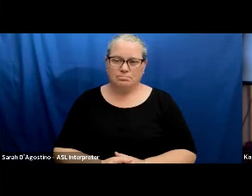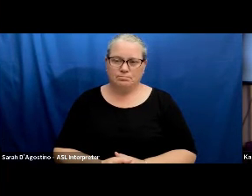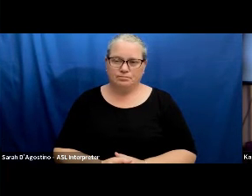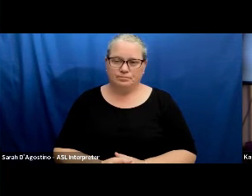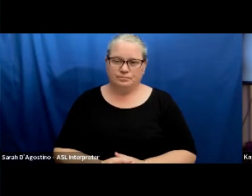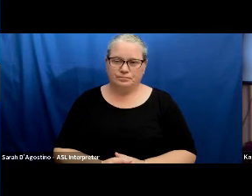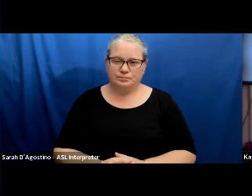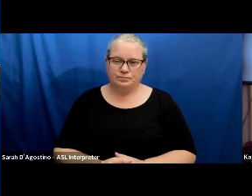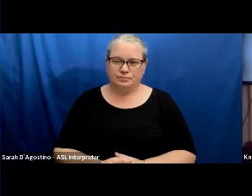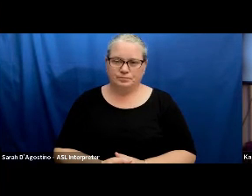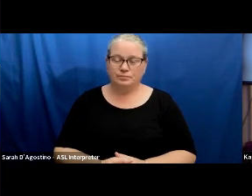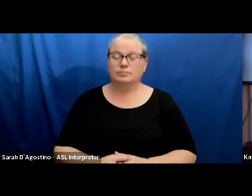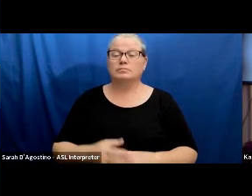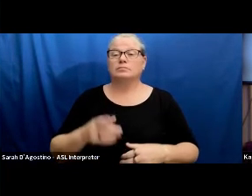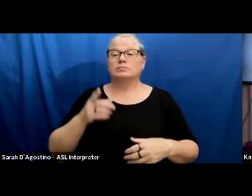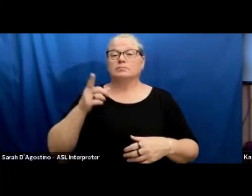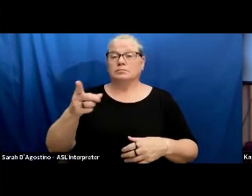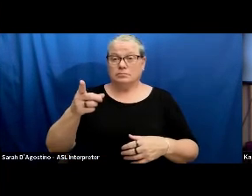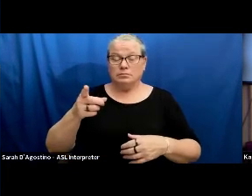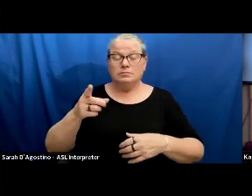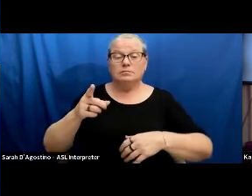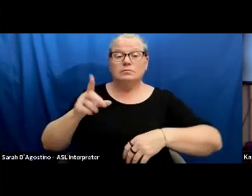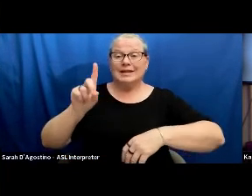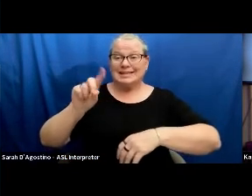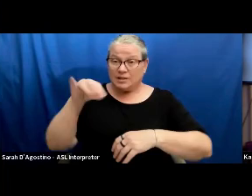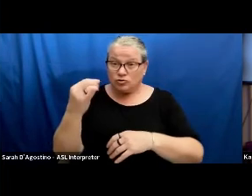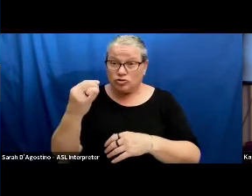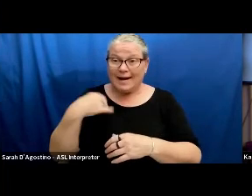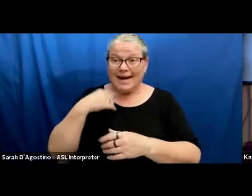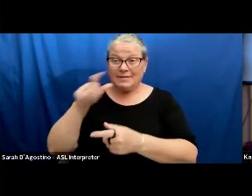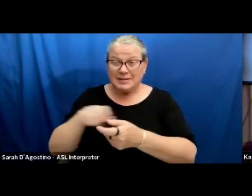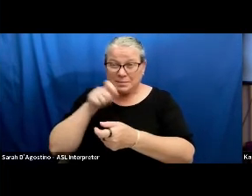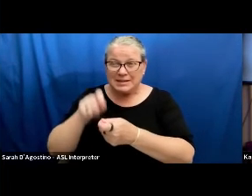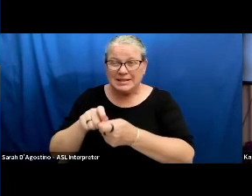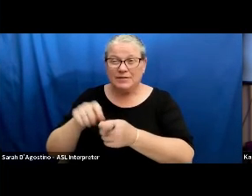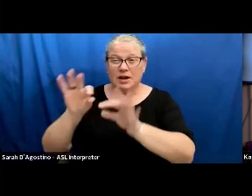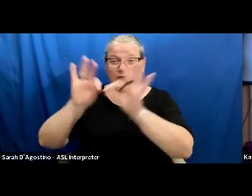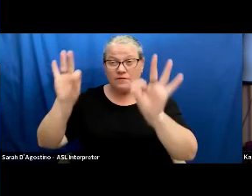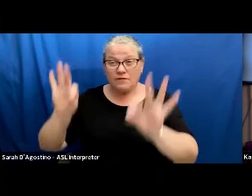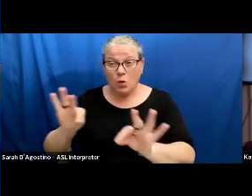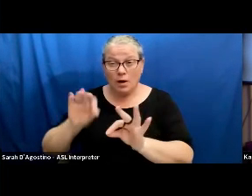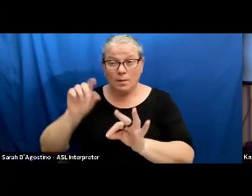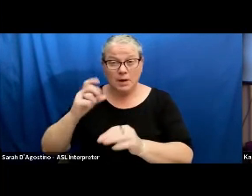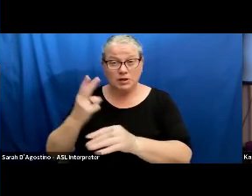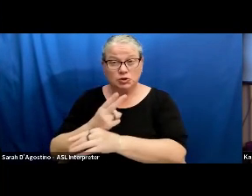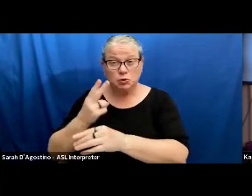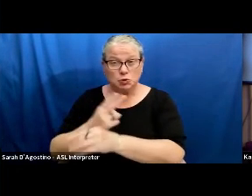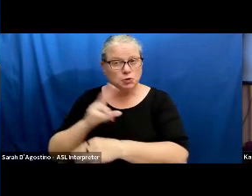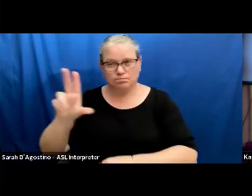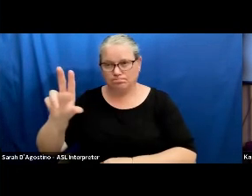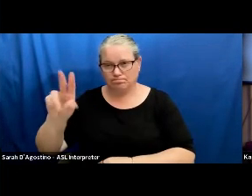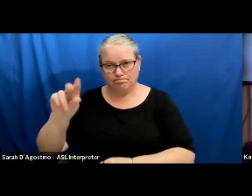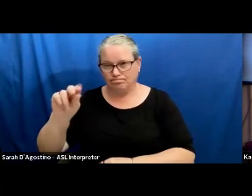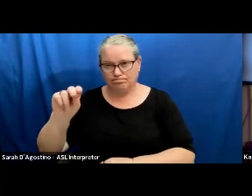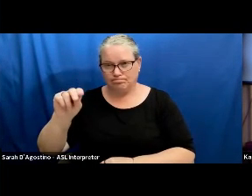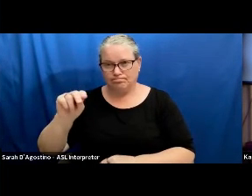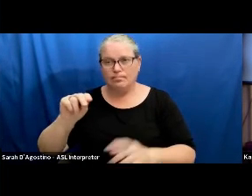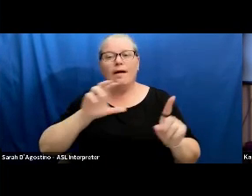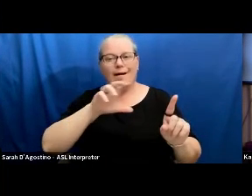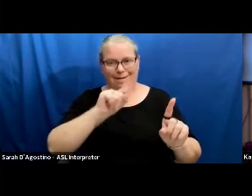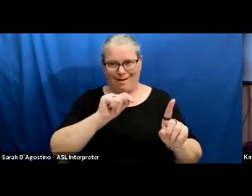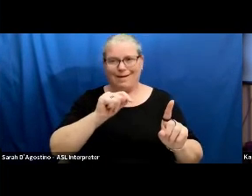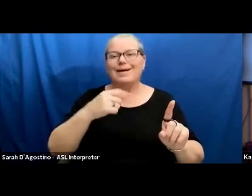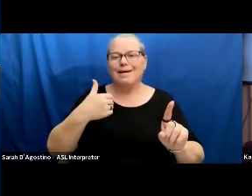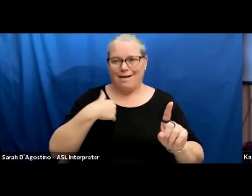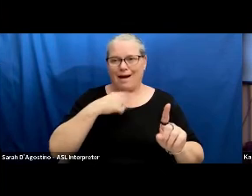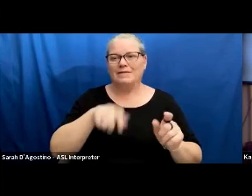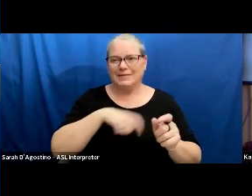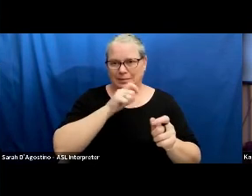a specific complaint form that has to be used um there is no set procedure that is required there's